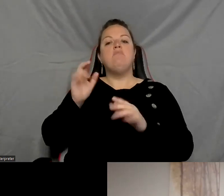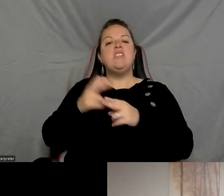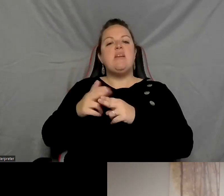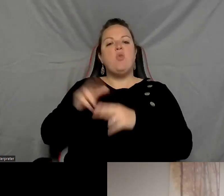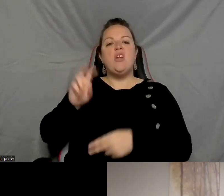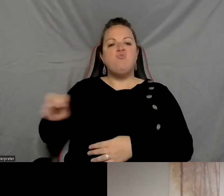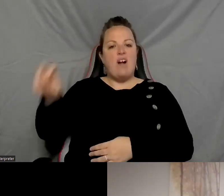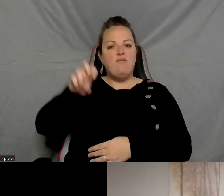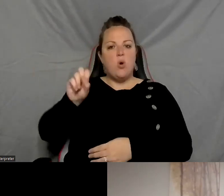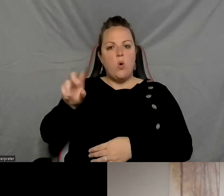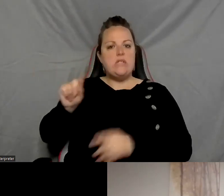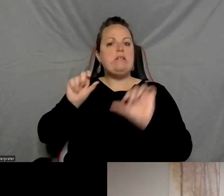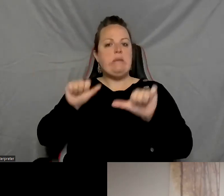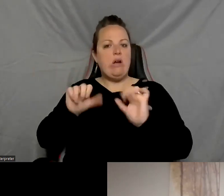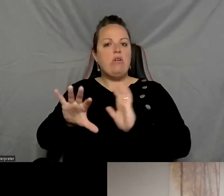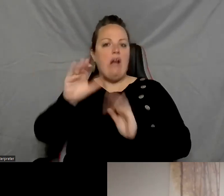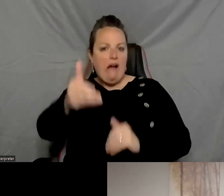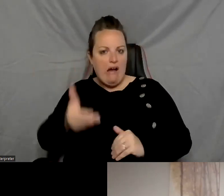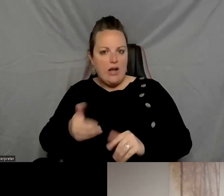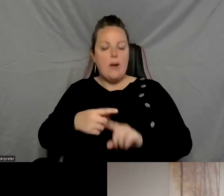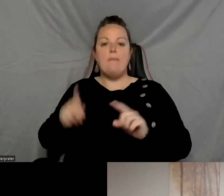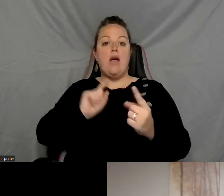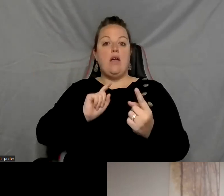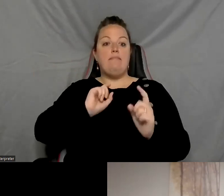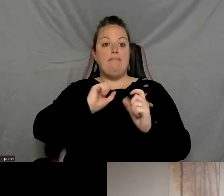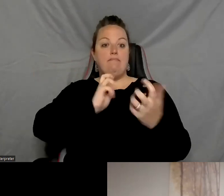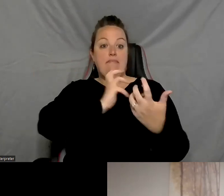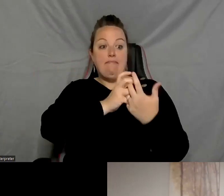we couldn't meet the needs of people that had them in the home setting.